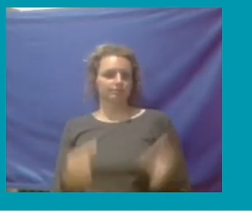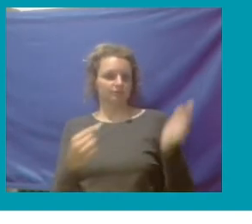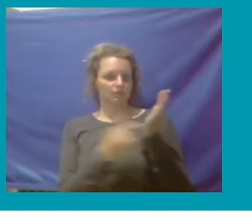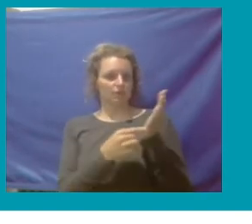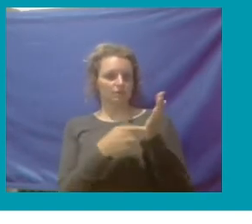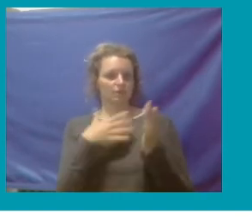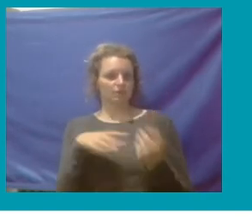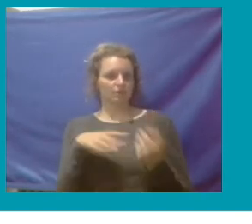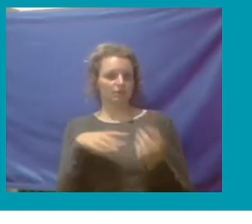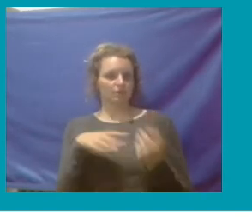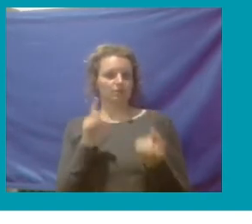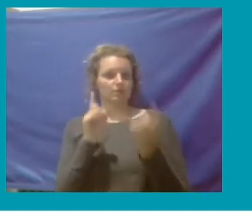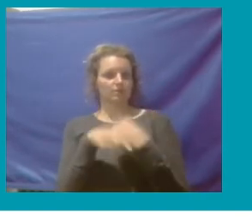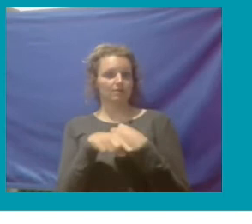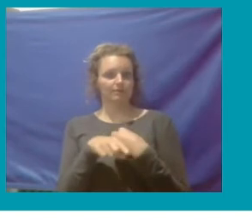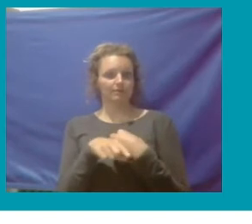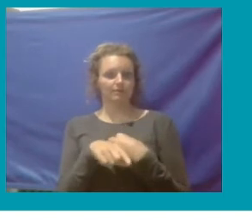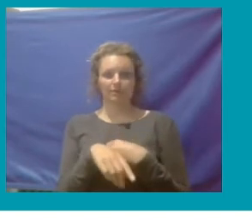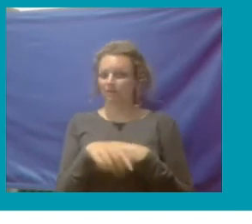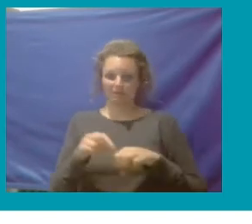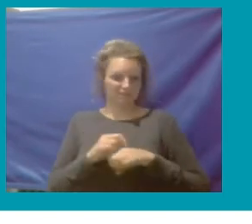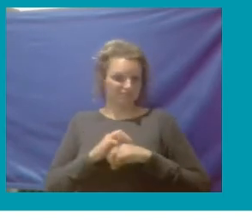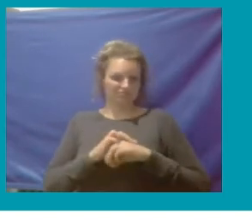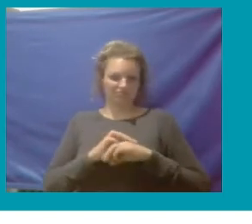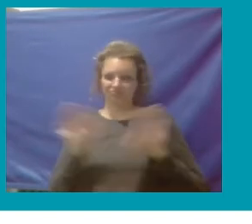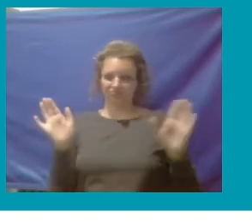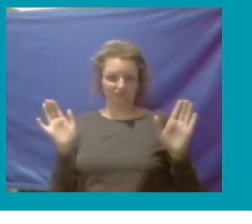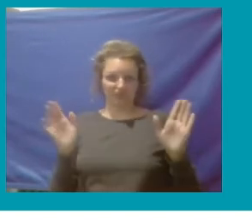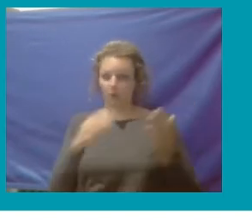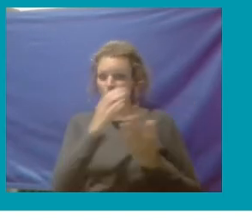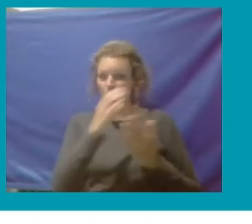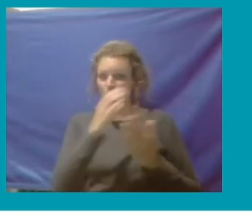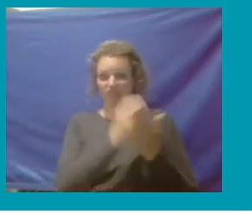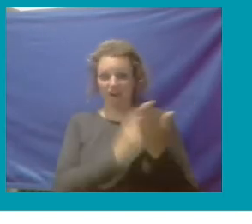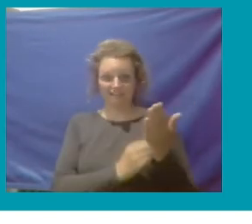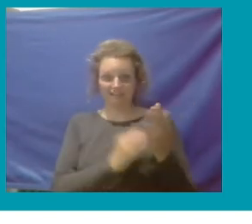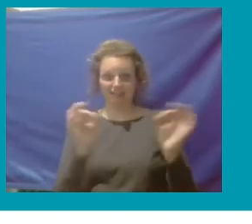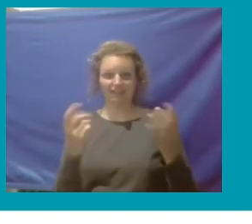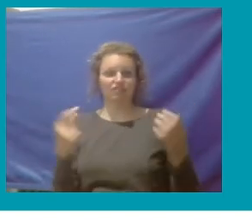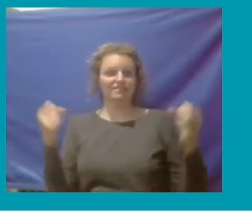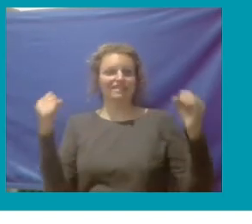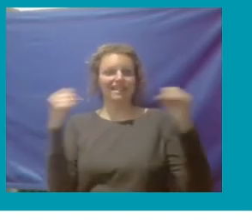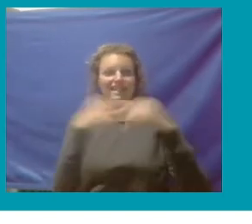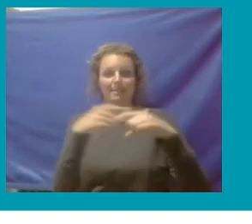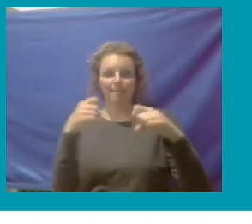I mean, we really don't have any criteria. just send us an email through the hive and we're more than happy.